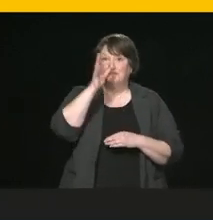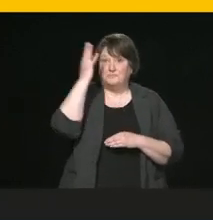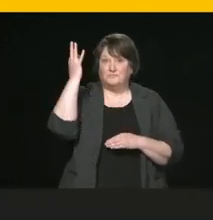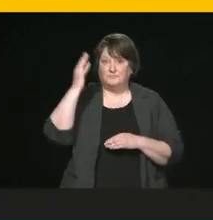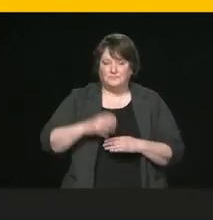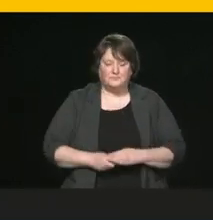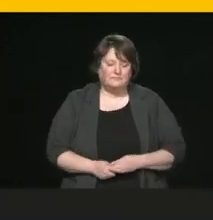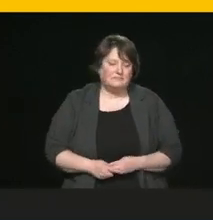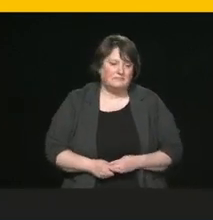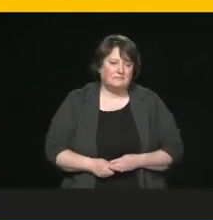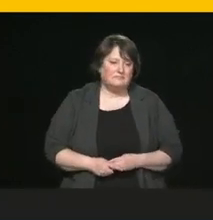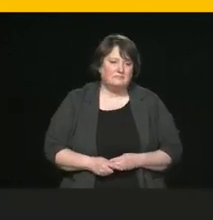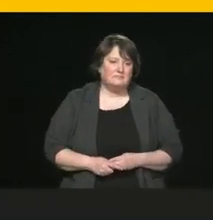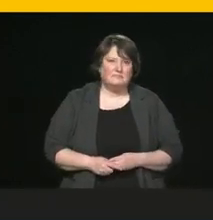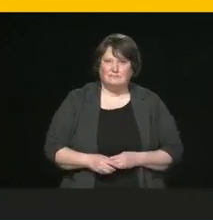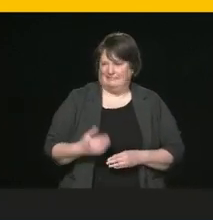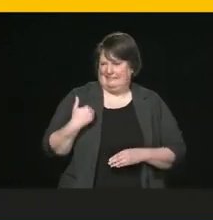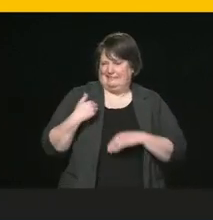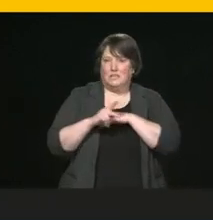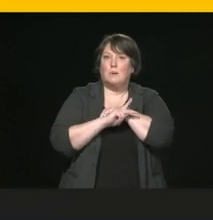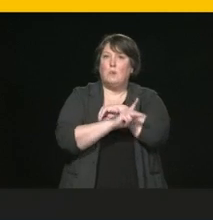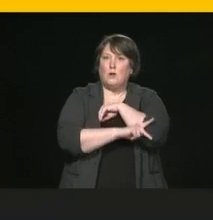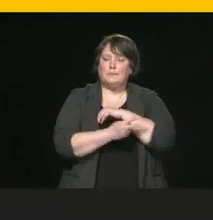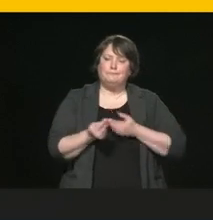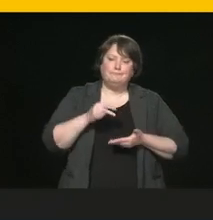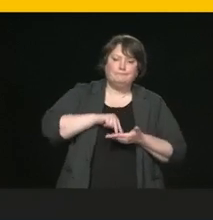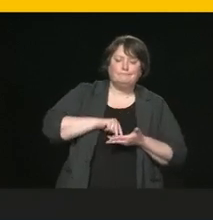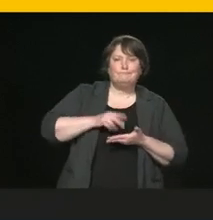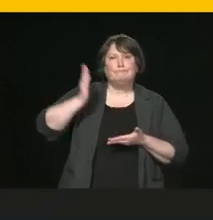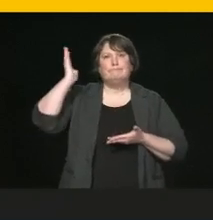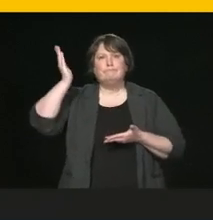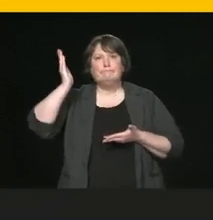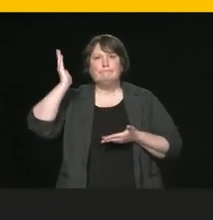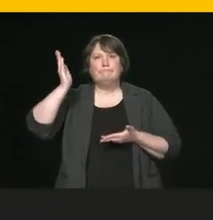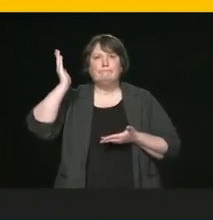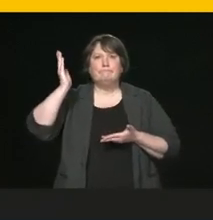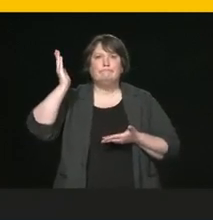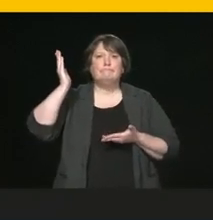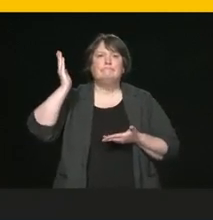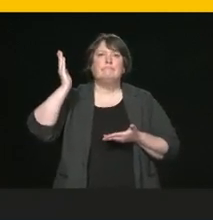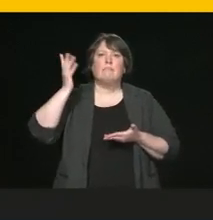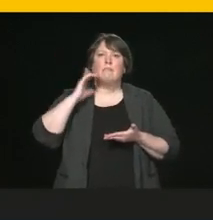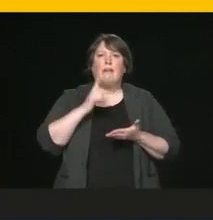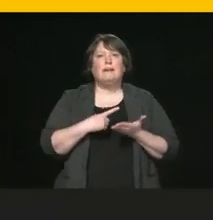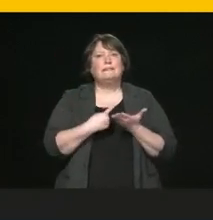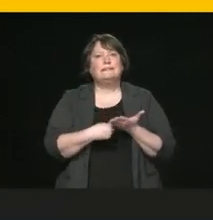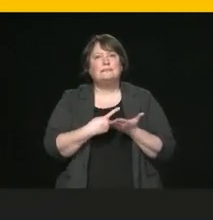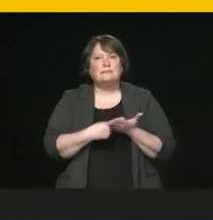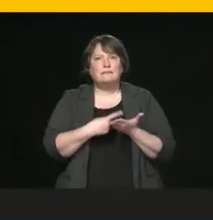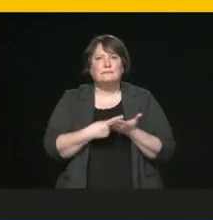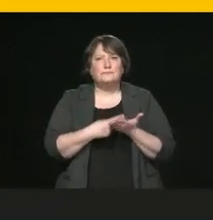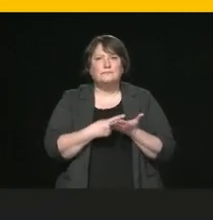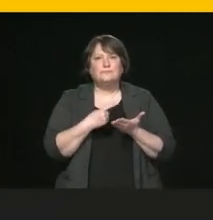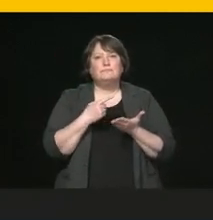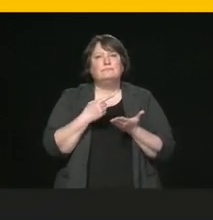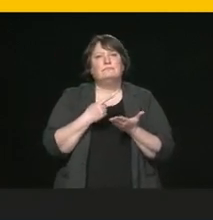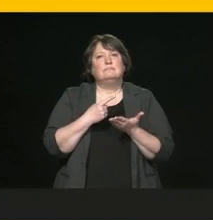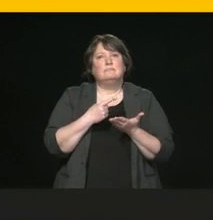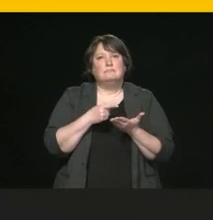[SPEAKING FRENCH].